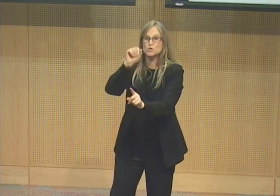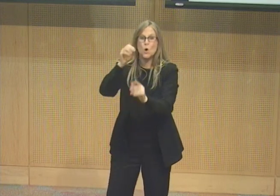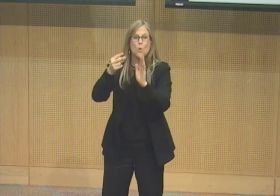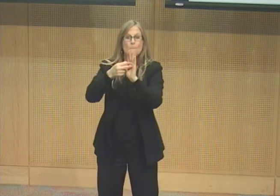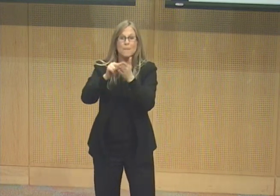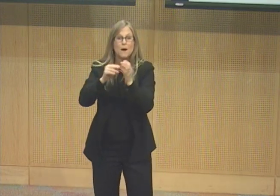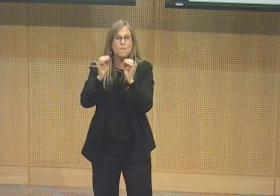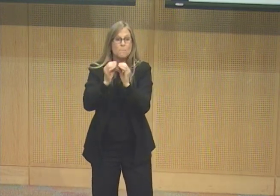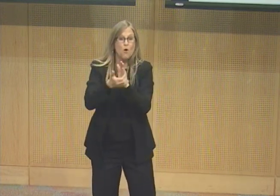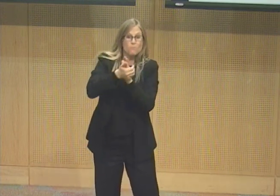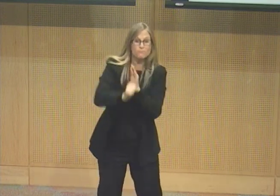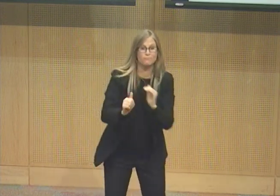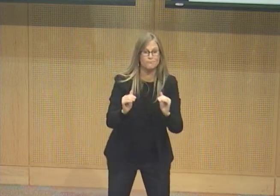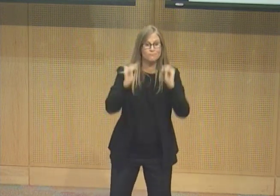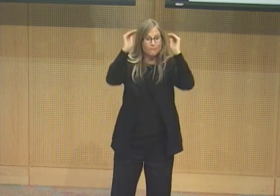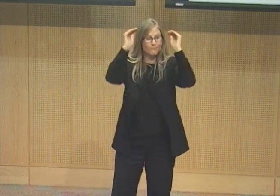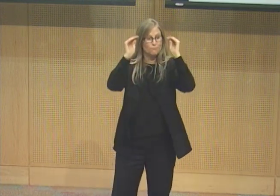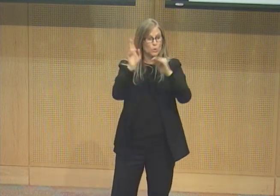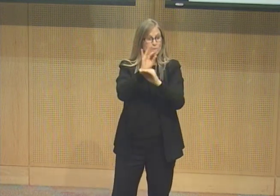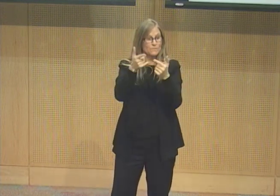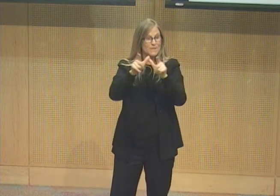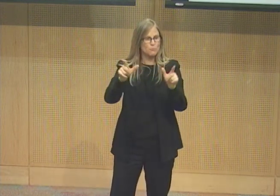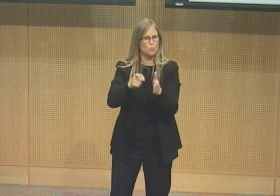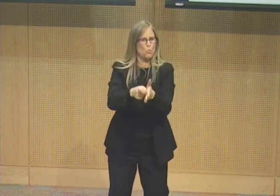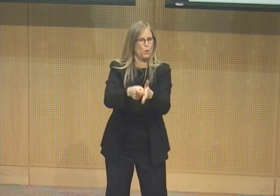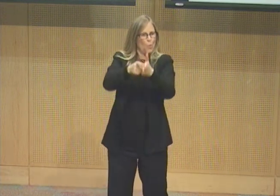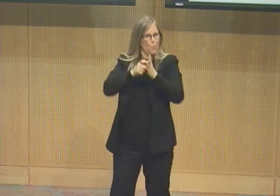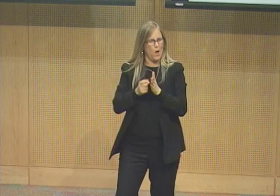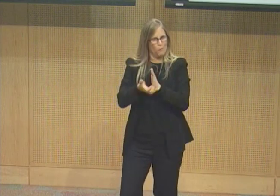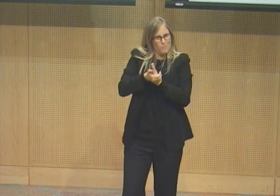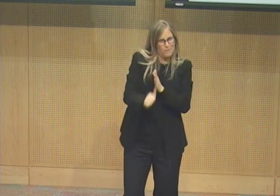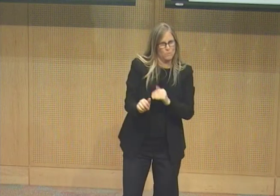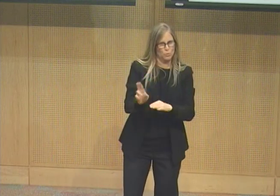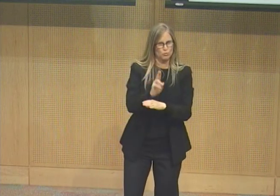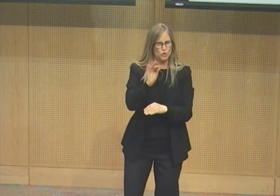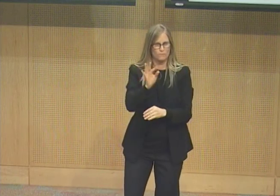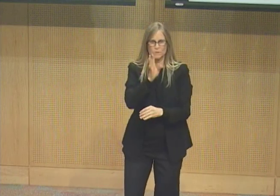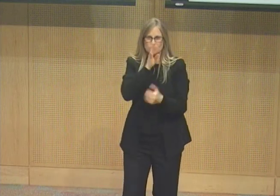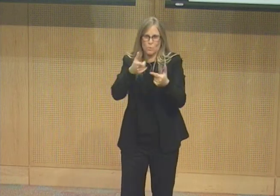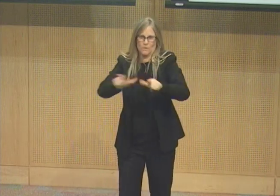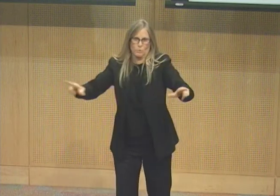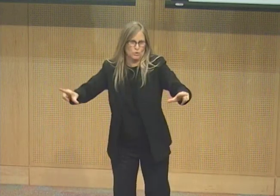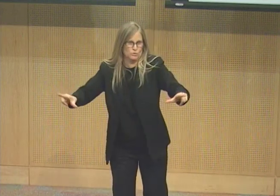and then they develop an expertise in using language,